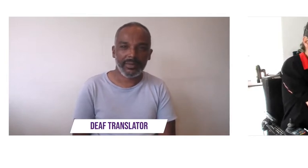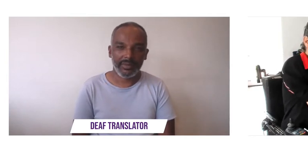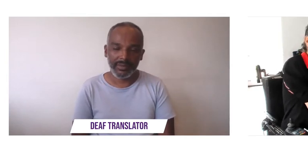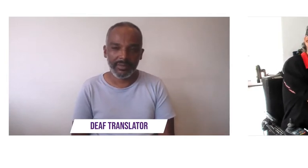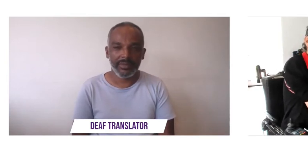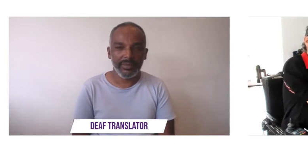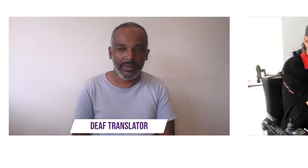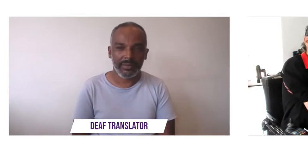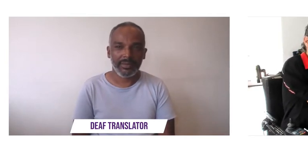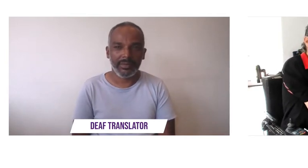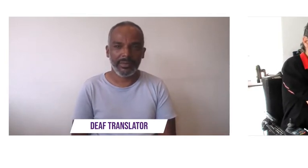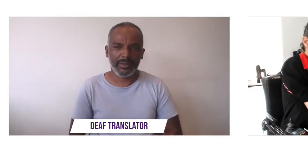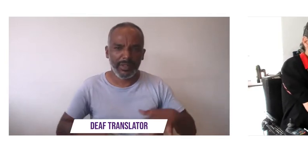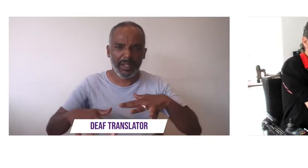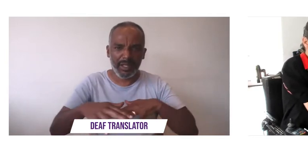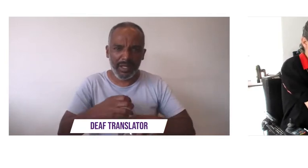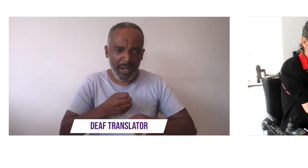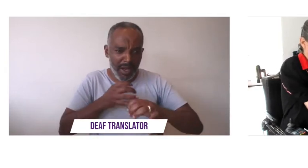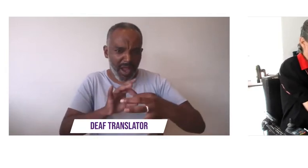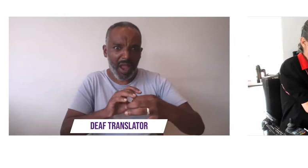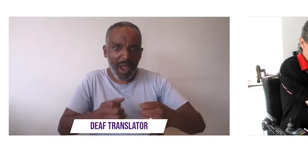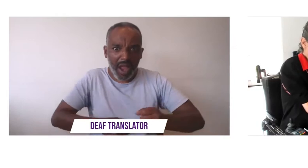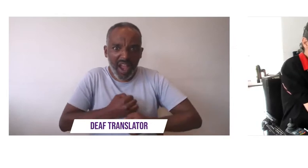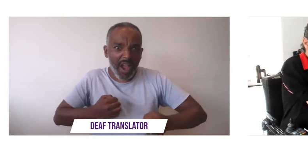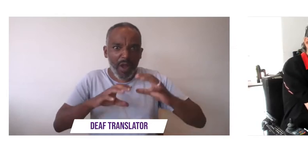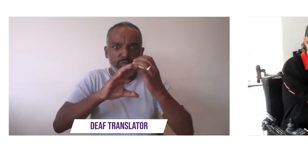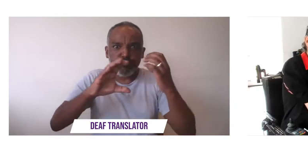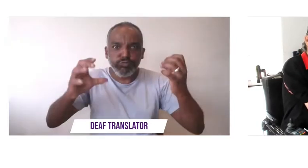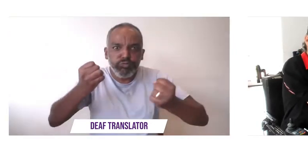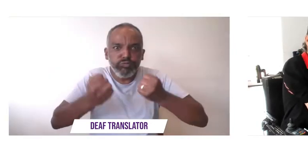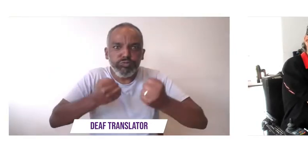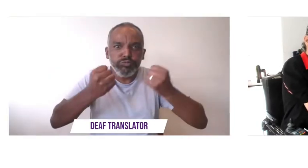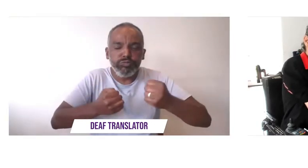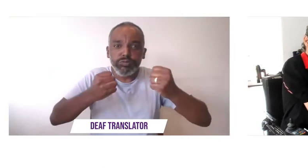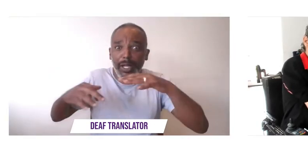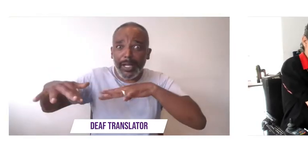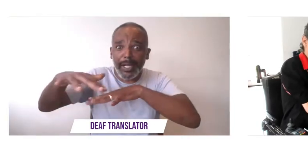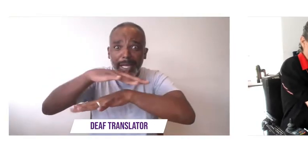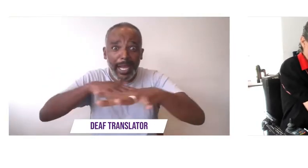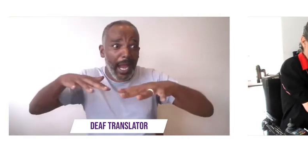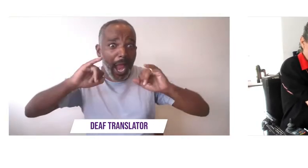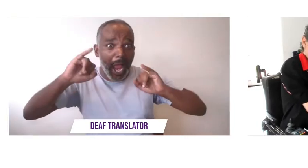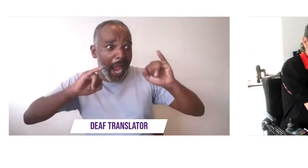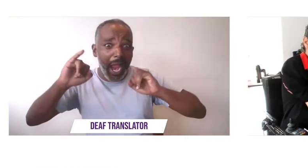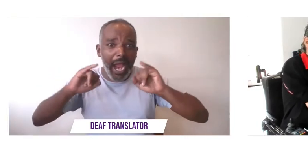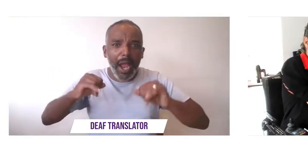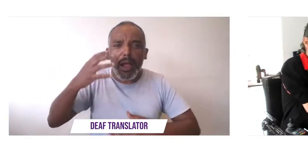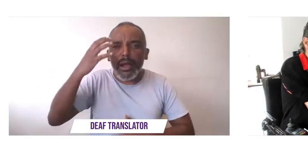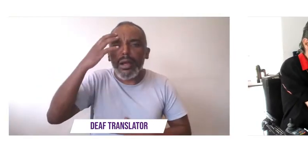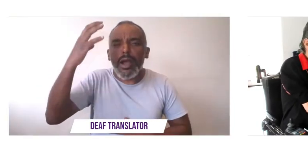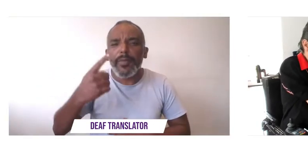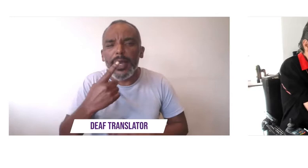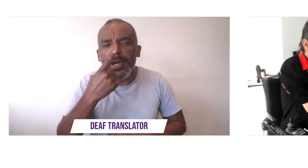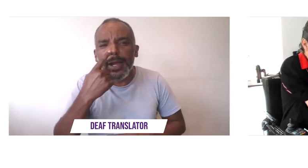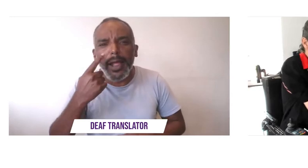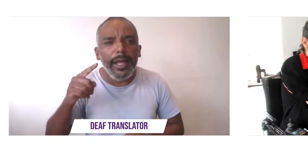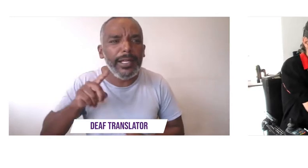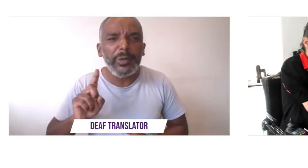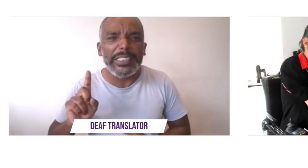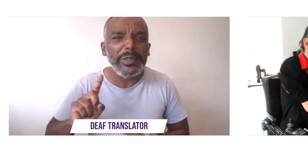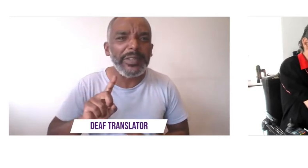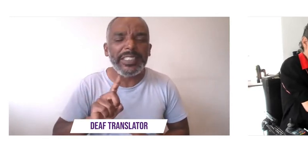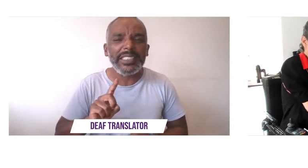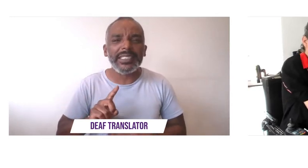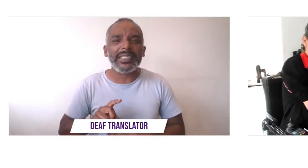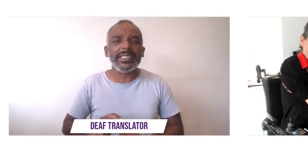you gotta change to the buses show up what the fuss is get us on the political map